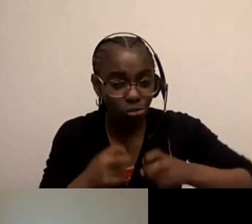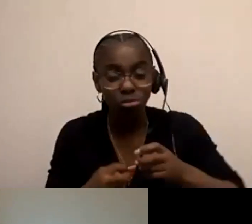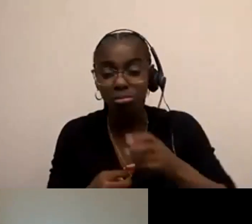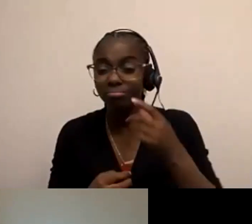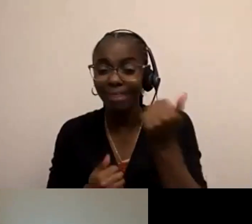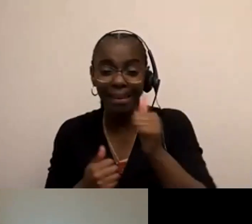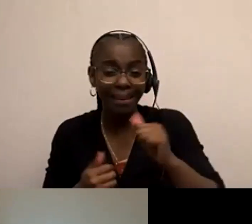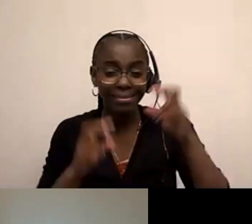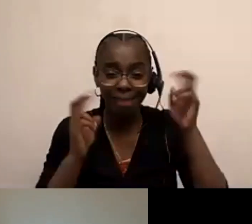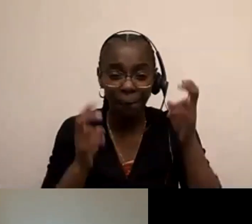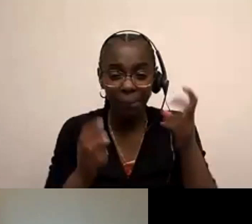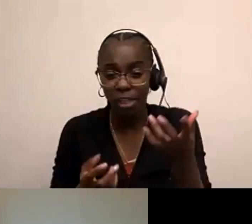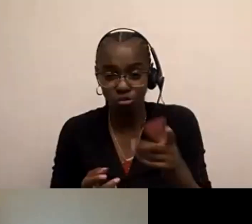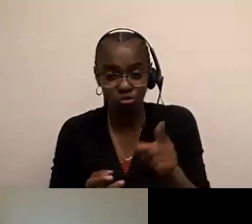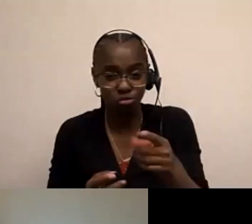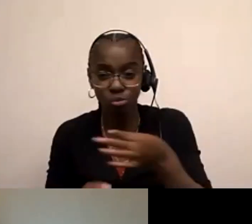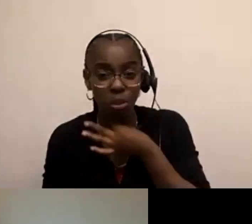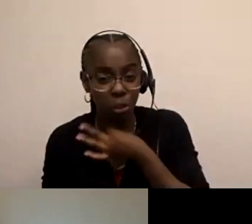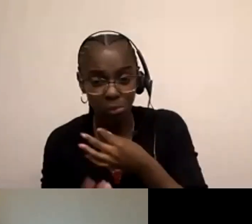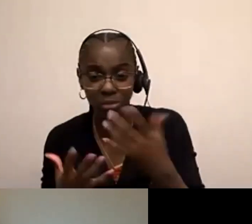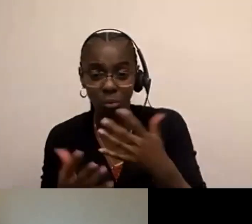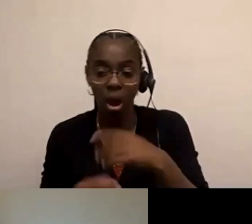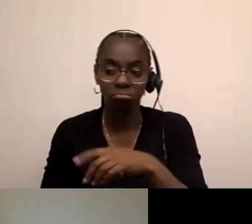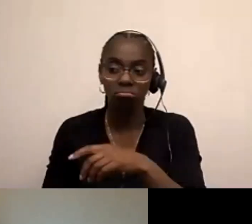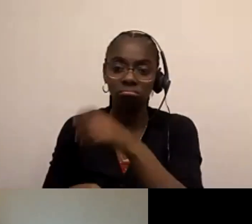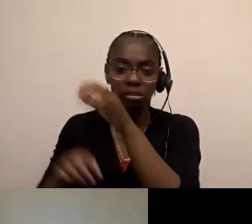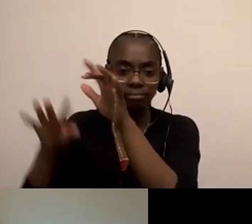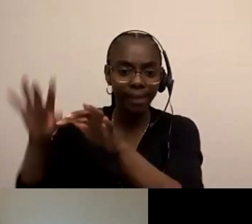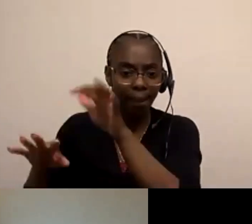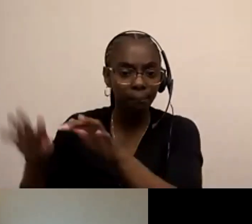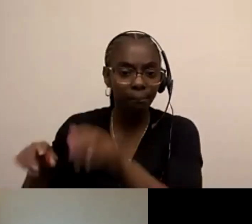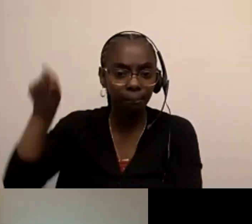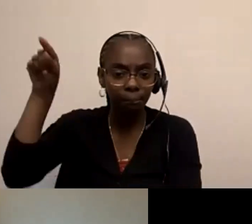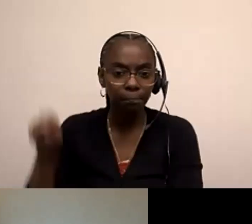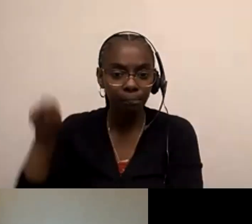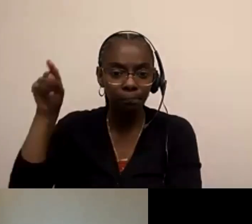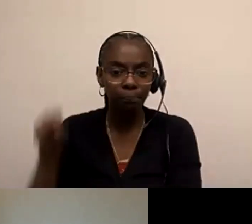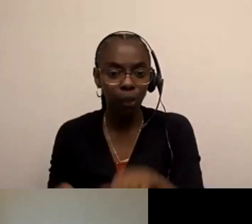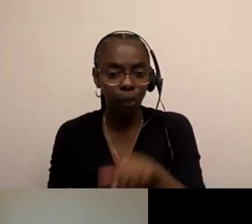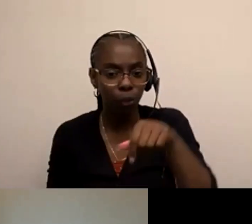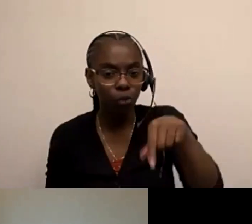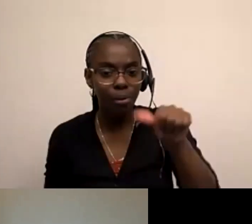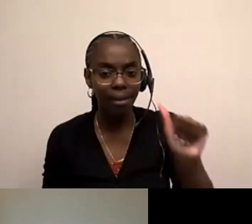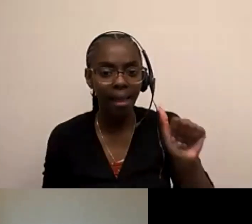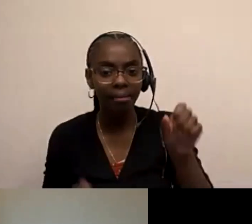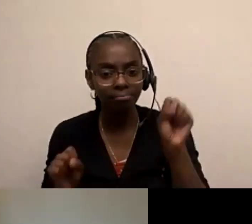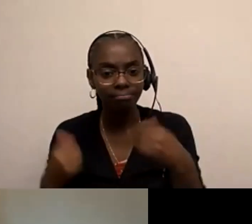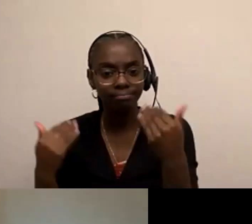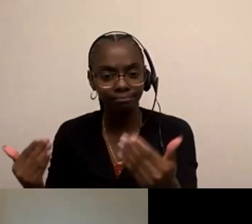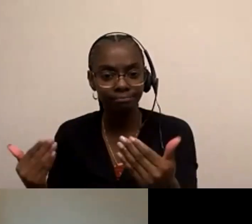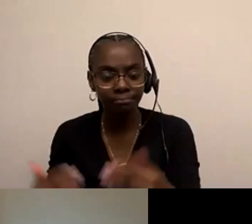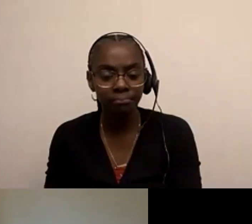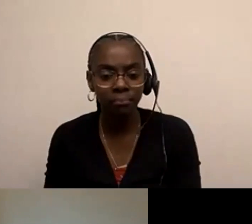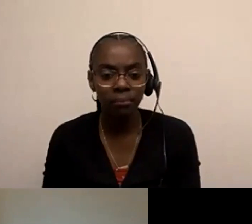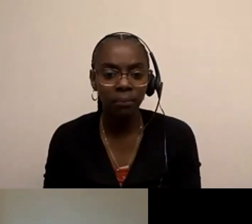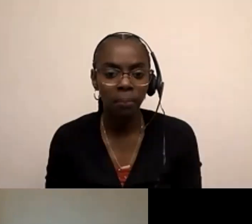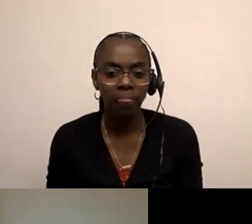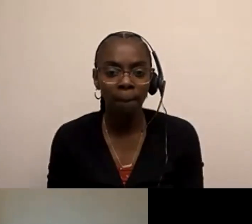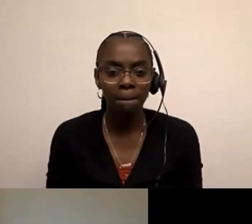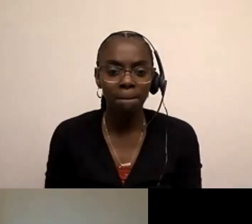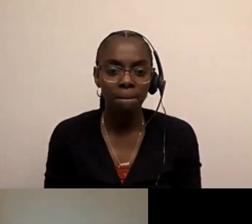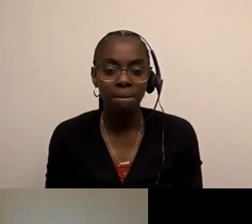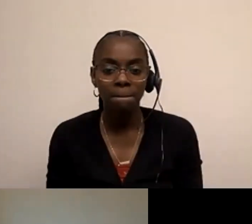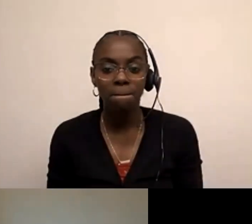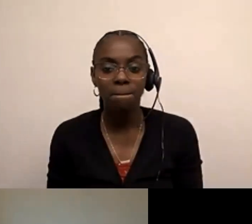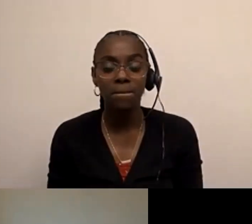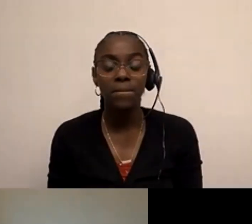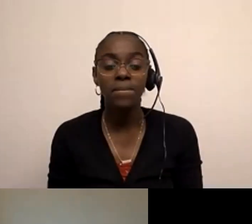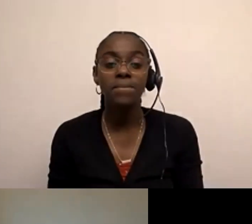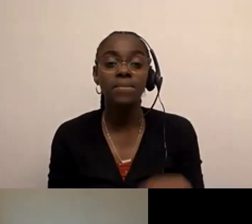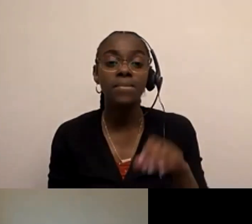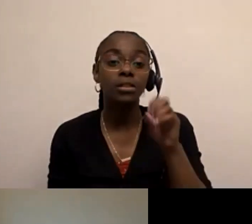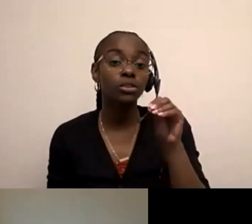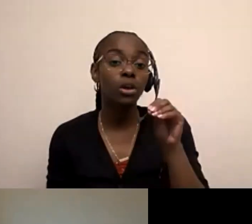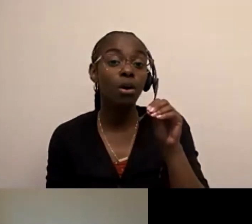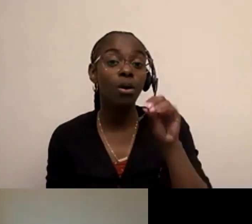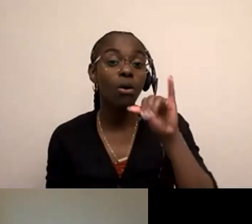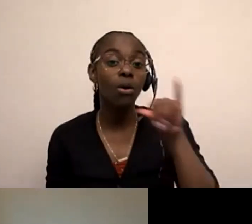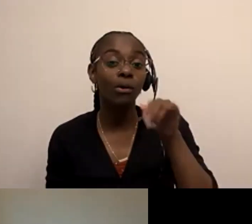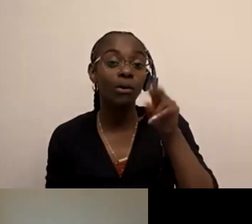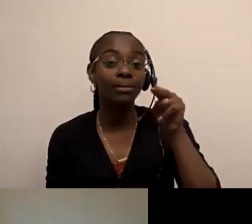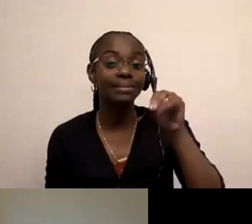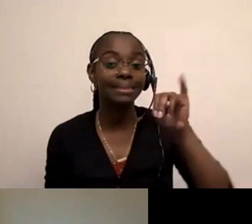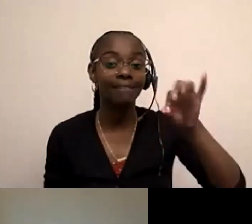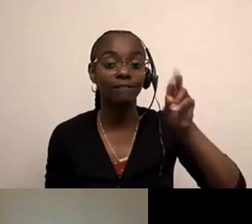THAT IN THE Q AND A AS WELL. NANCY: SO JENNIFER, THIS IS NANCY. CAN I